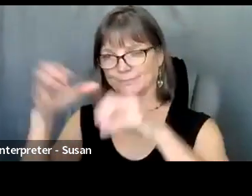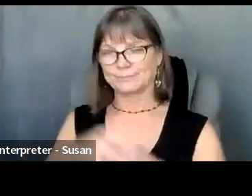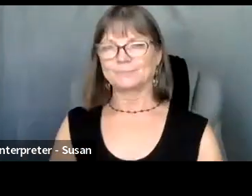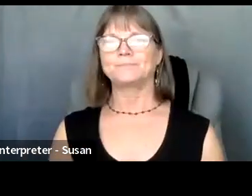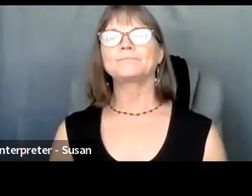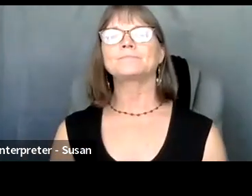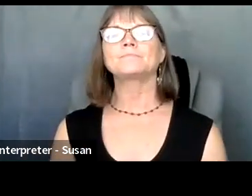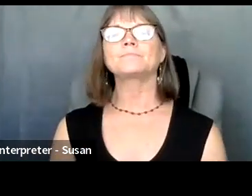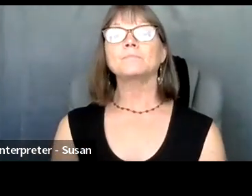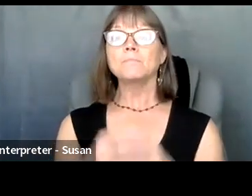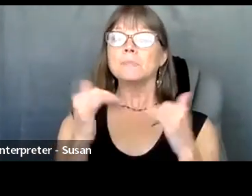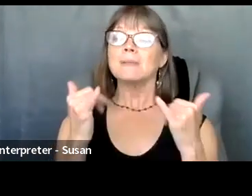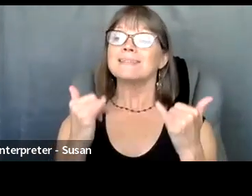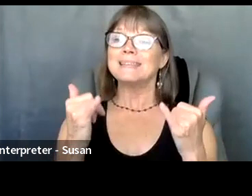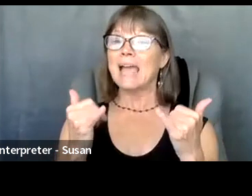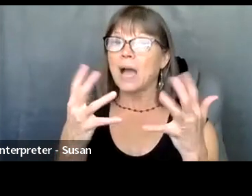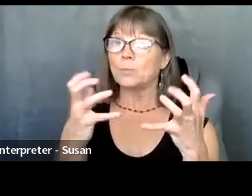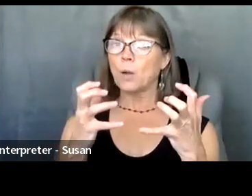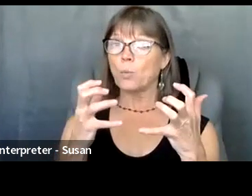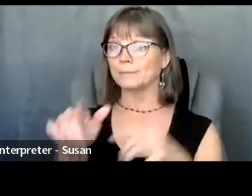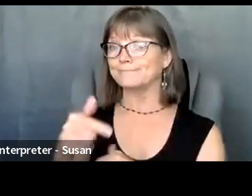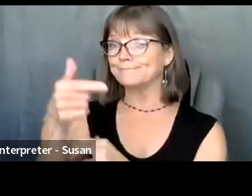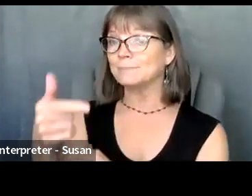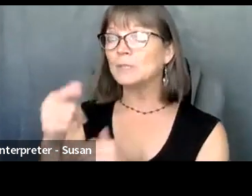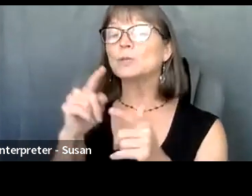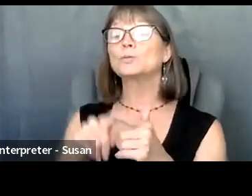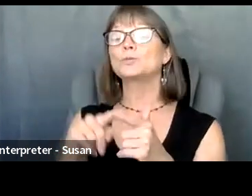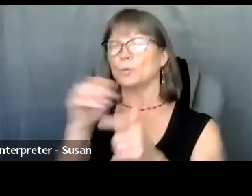Kelly Crosbie (she/her): So now i'm going to turn things over to the rest of our executive leadership.